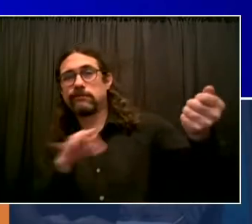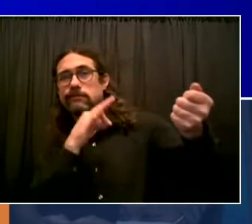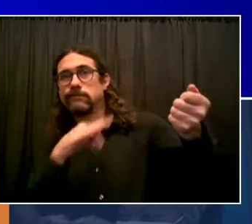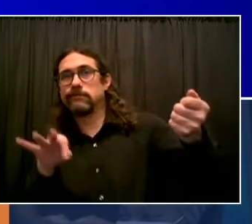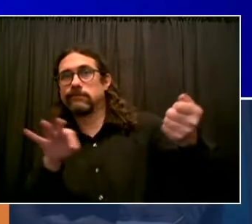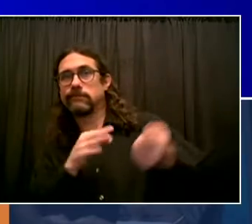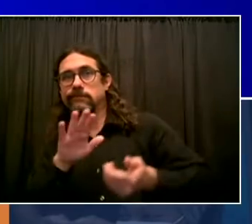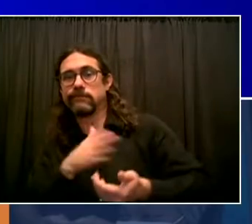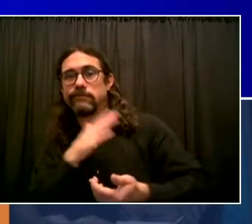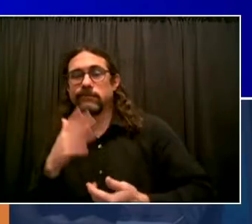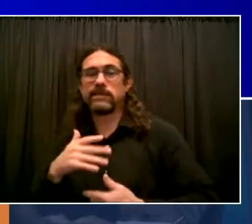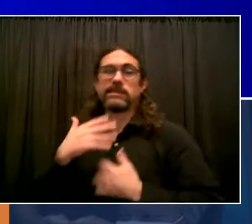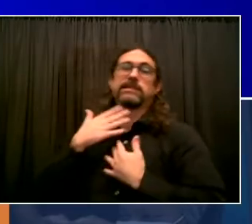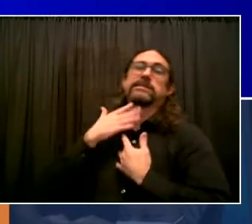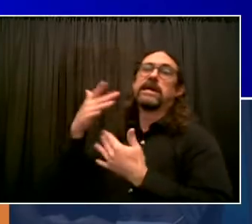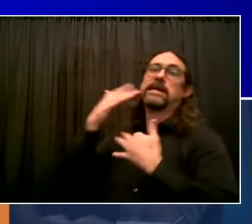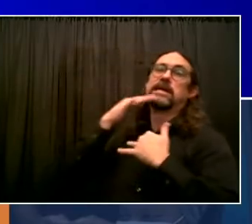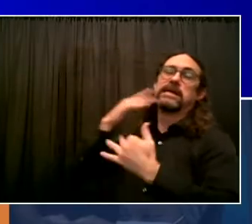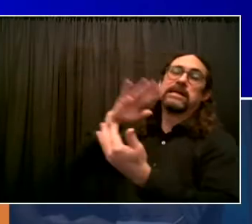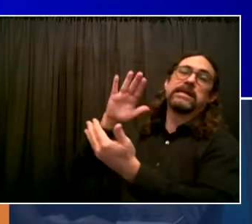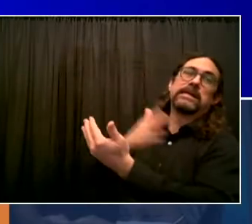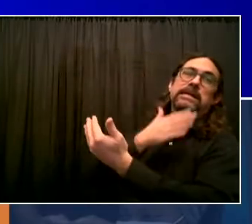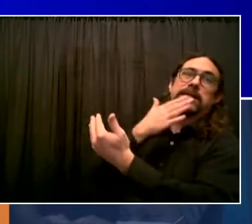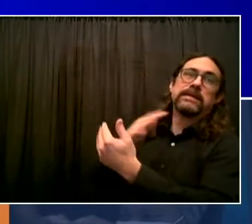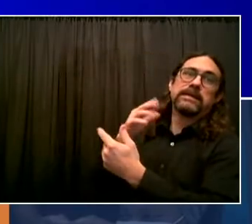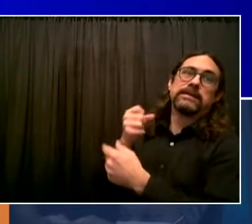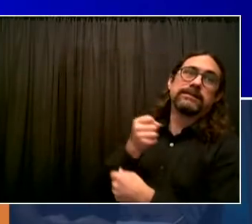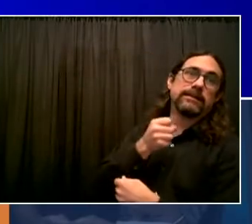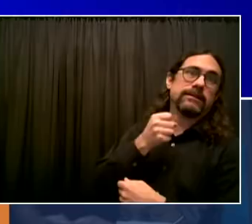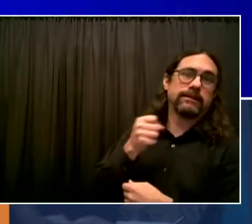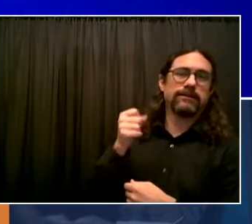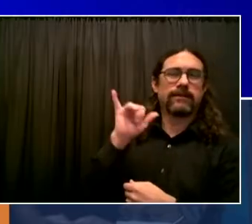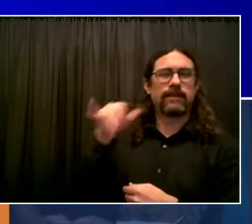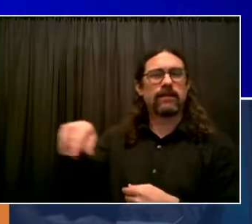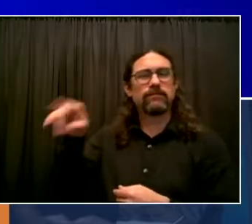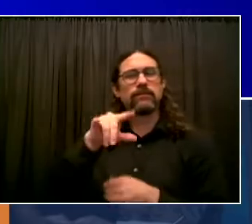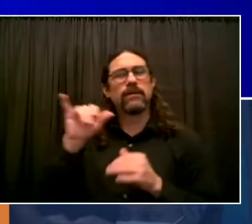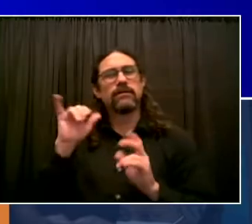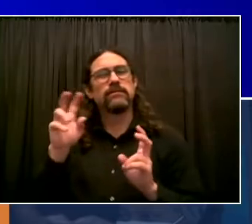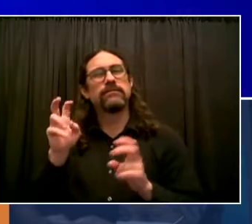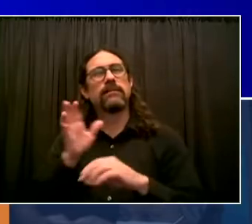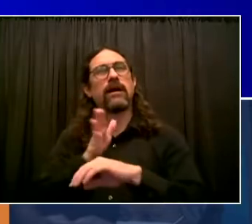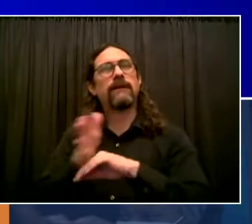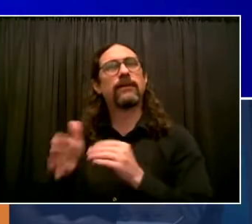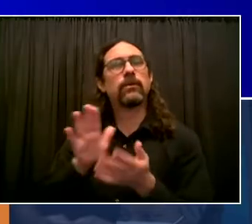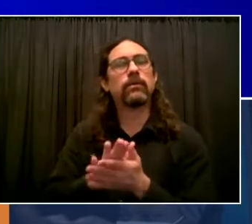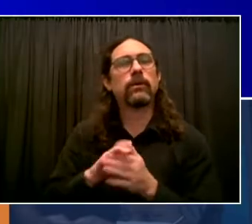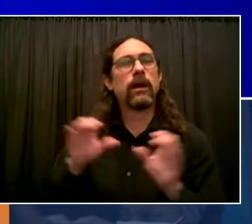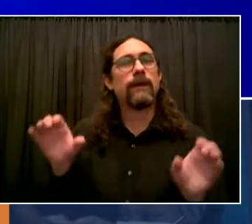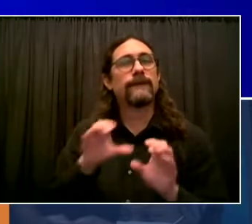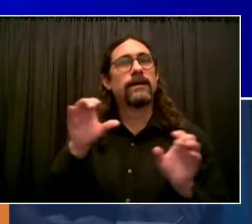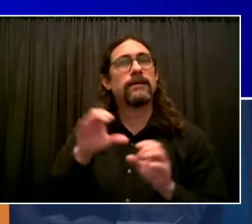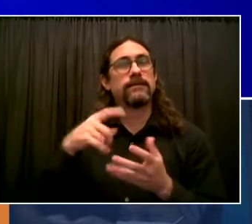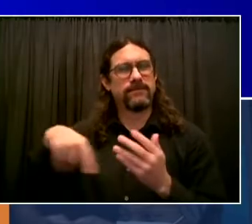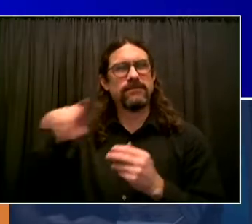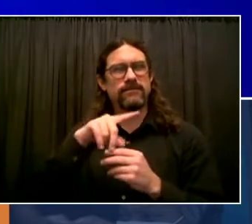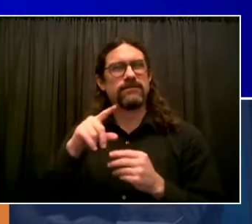THERE IS A LOT OF CLOSE CONTACT REALLY LETTING A